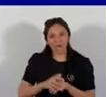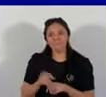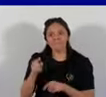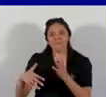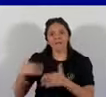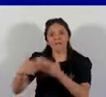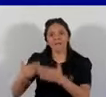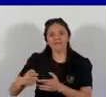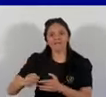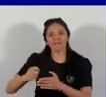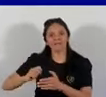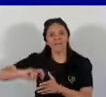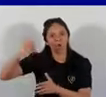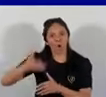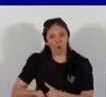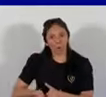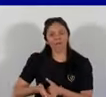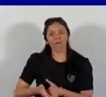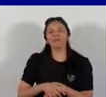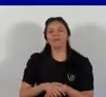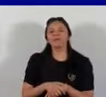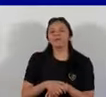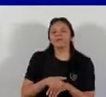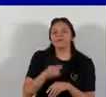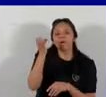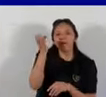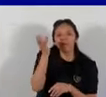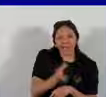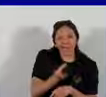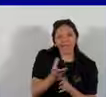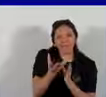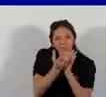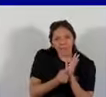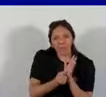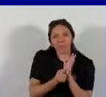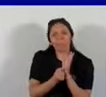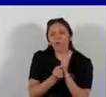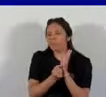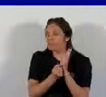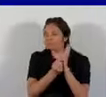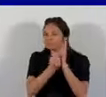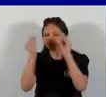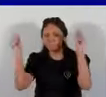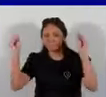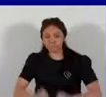They are 50 times less of the poor in the extreme format And this rate is exploding